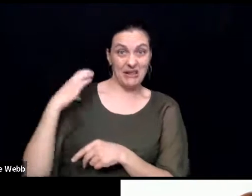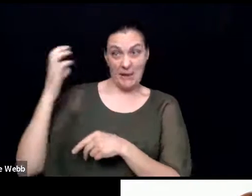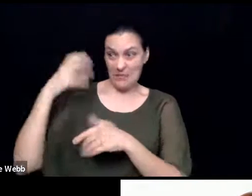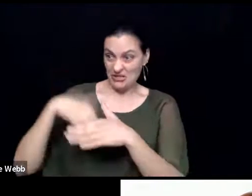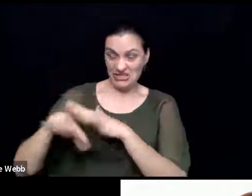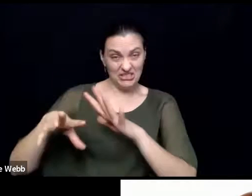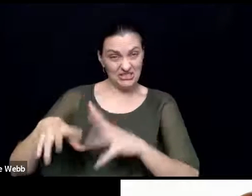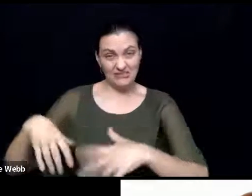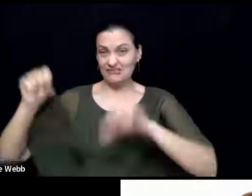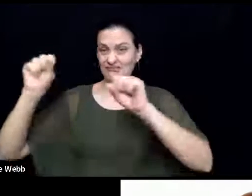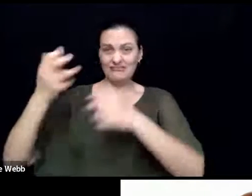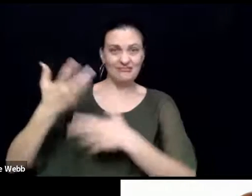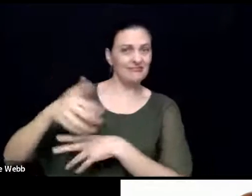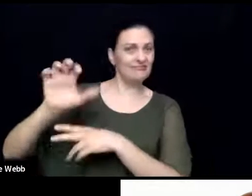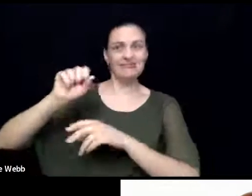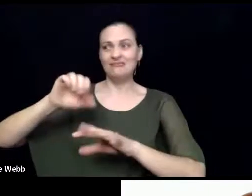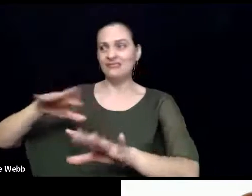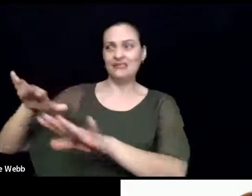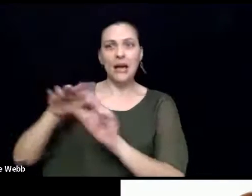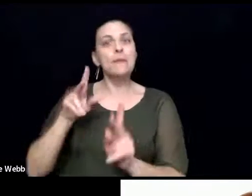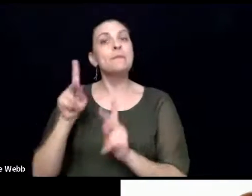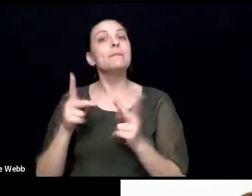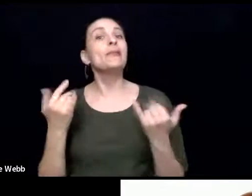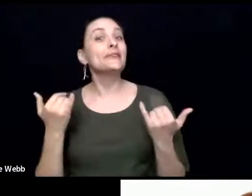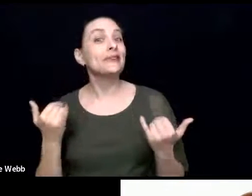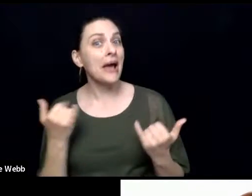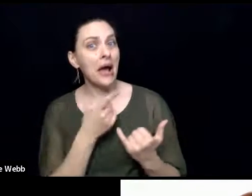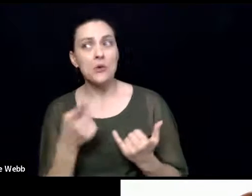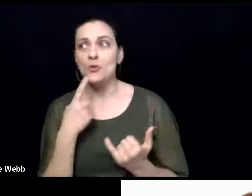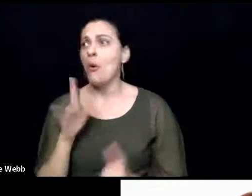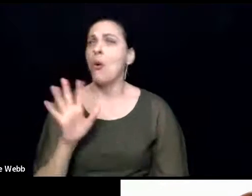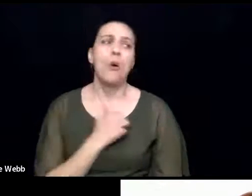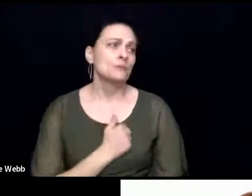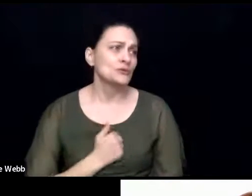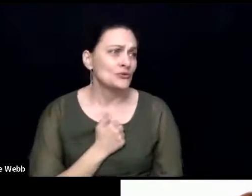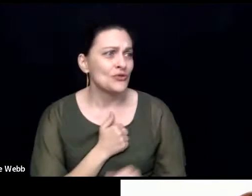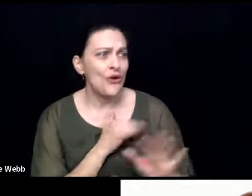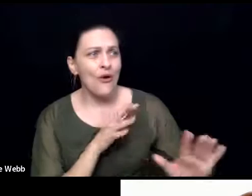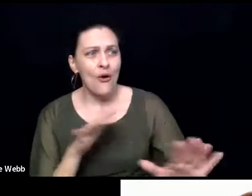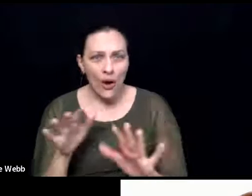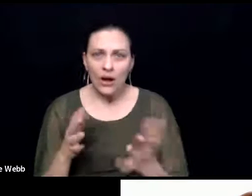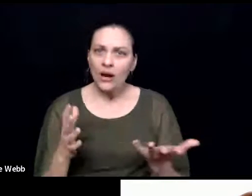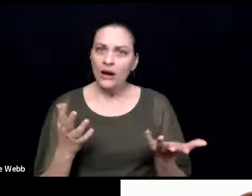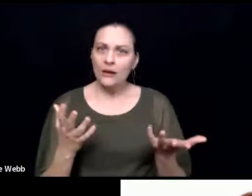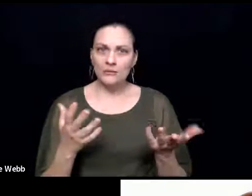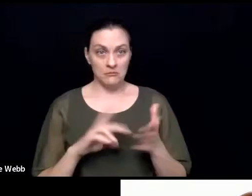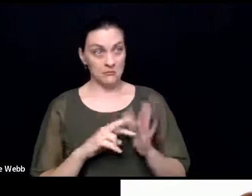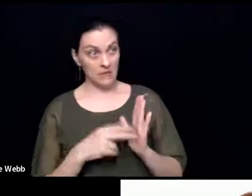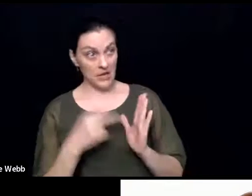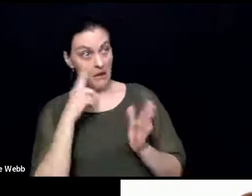justice, but I think we should have a process whereby they can tell their story and if they